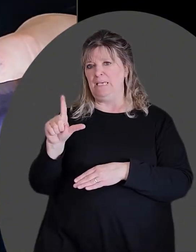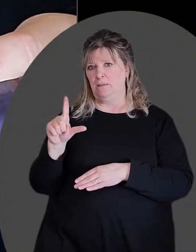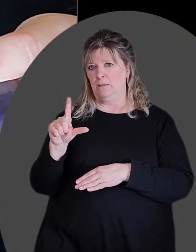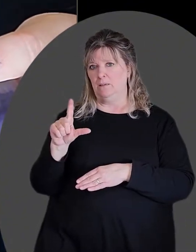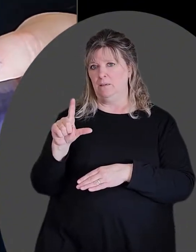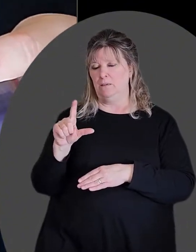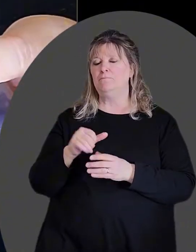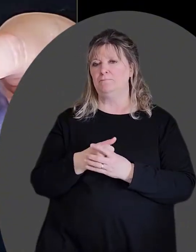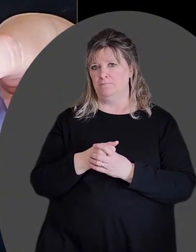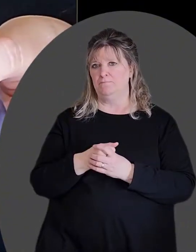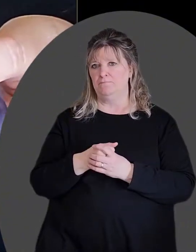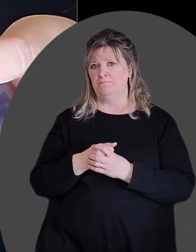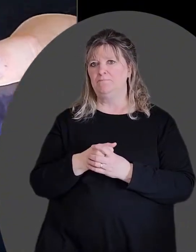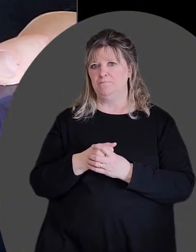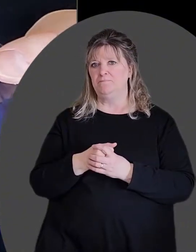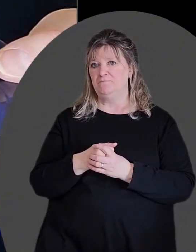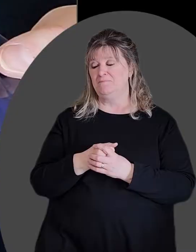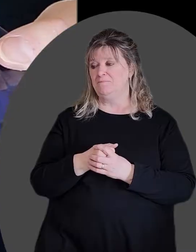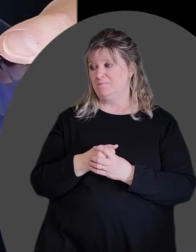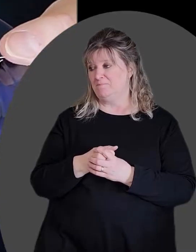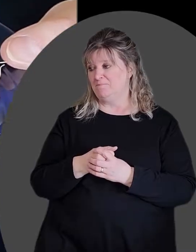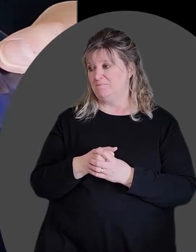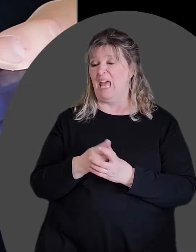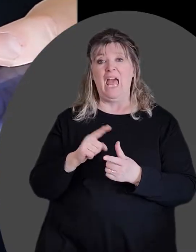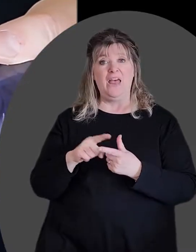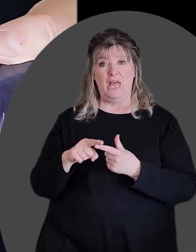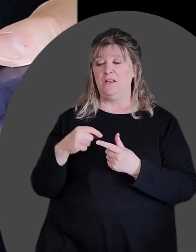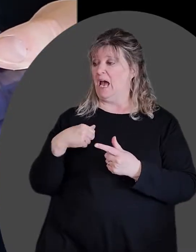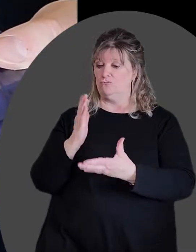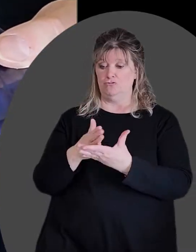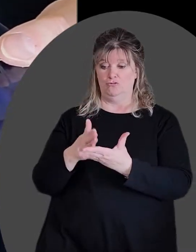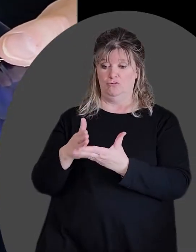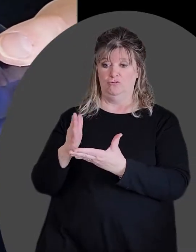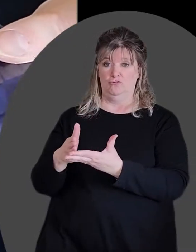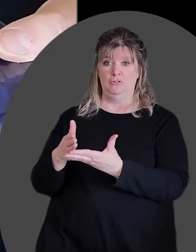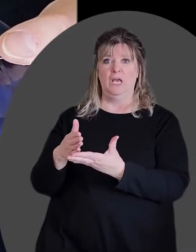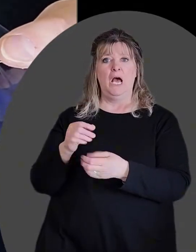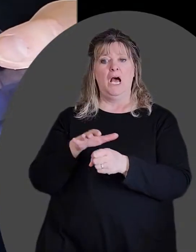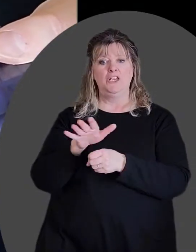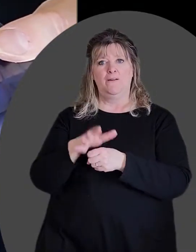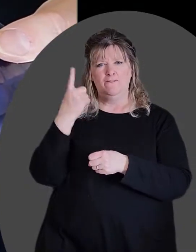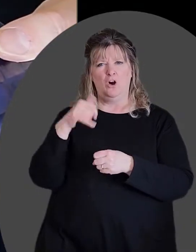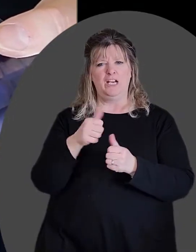peeled it and then I have just chopped up enough for each of my recipes